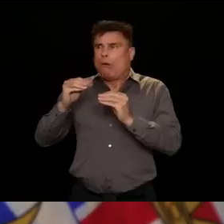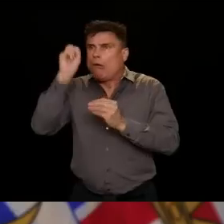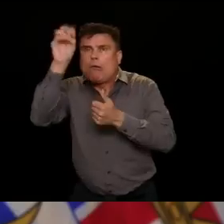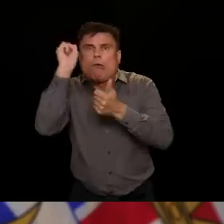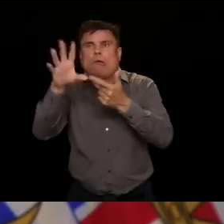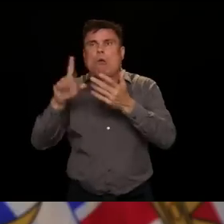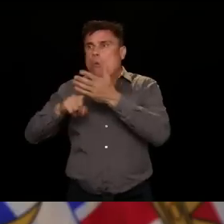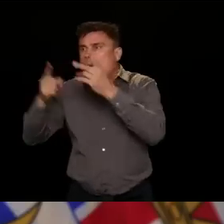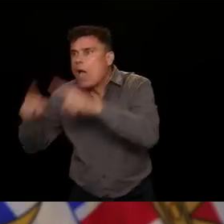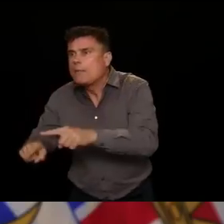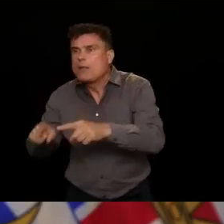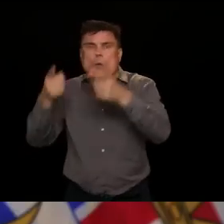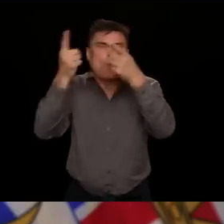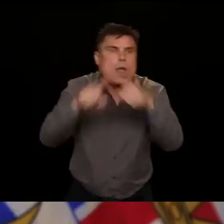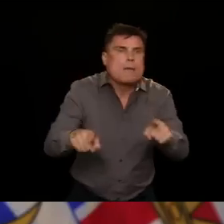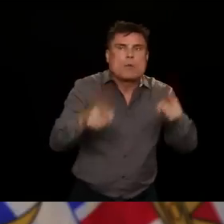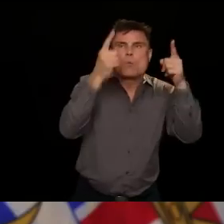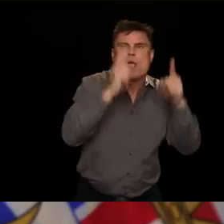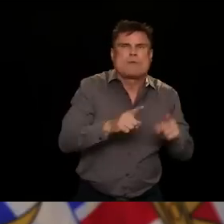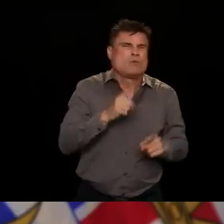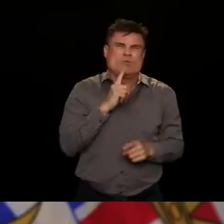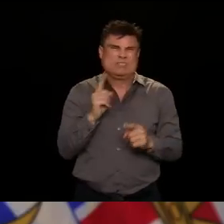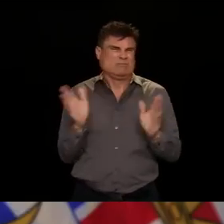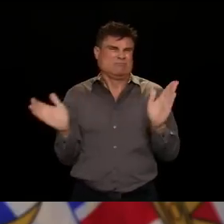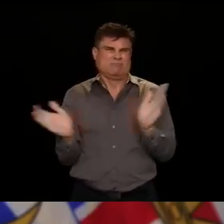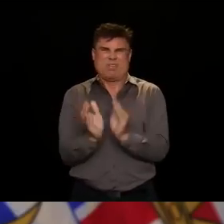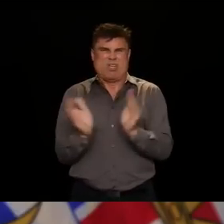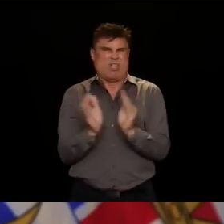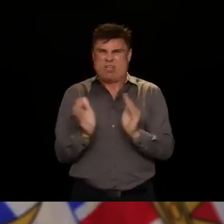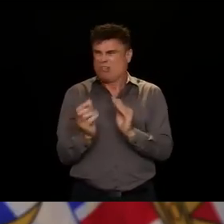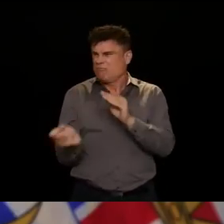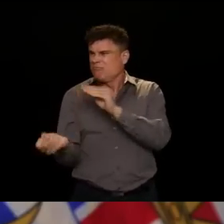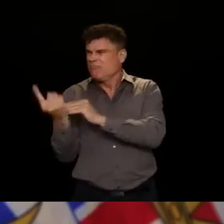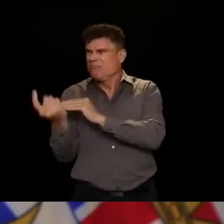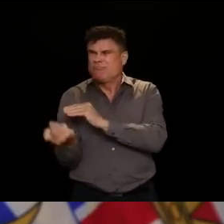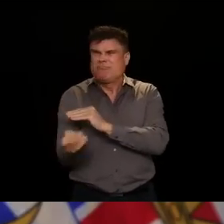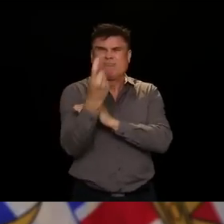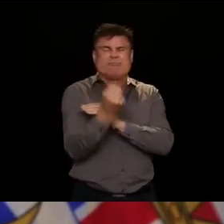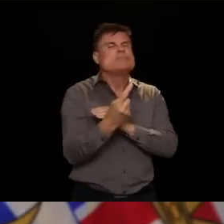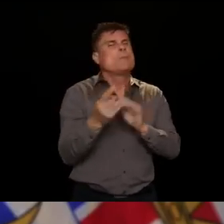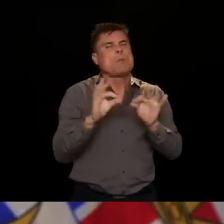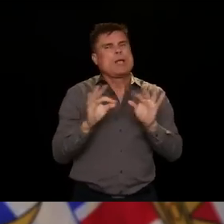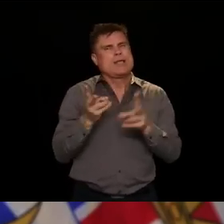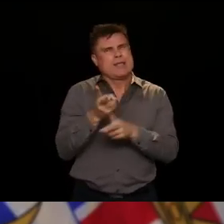It tells us that, yes, we are having more contacts but those are